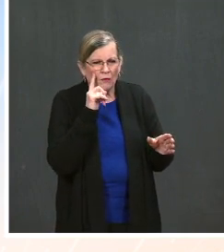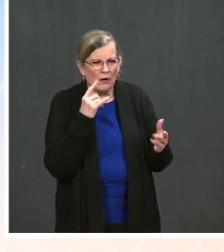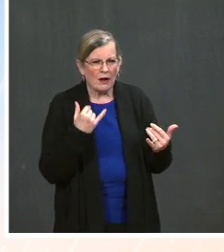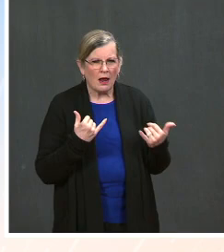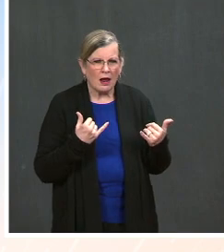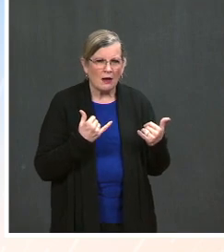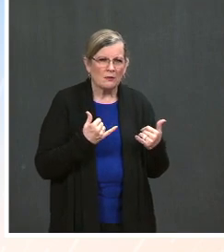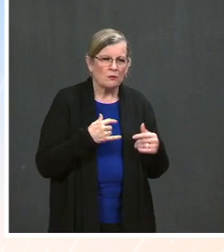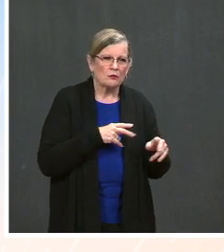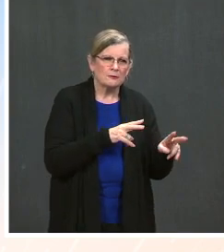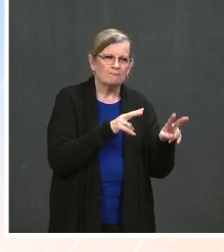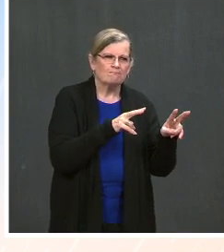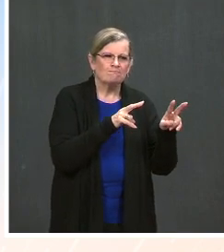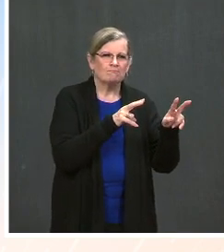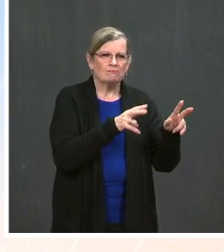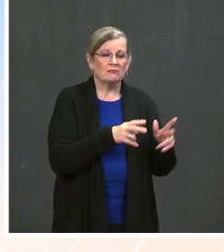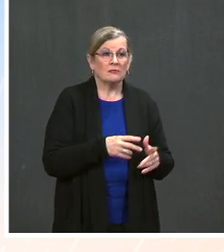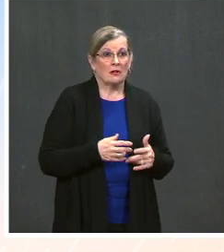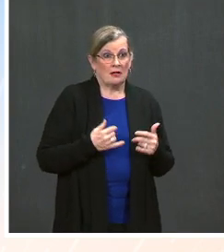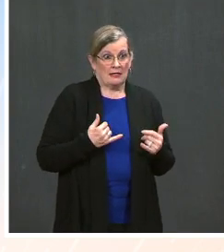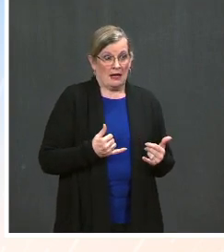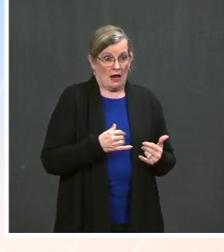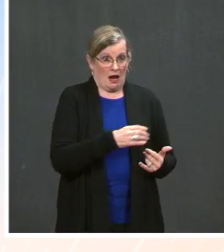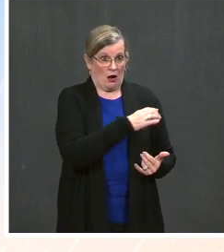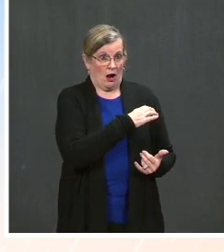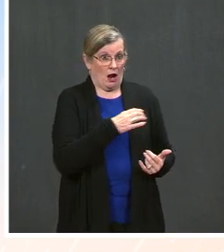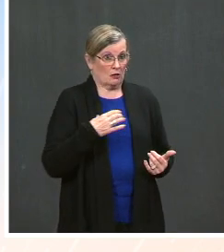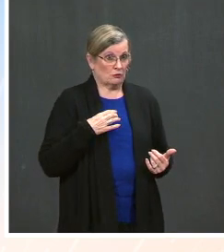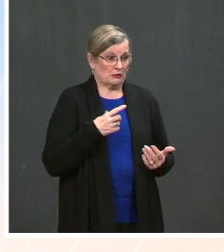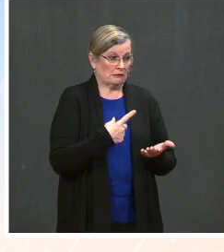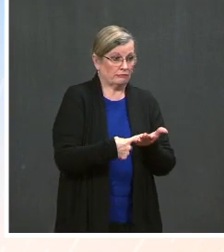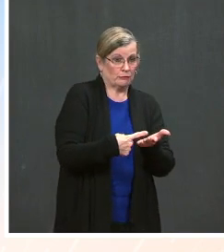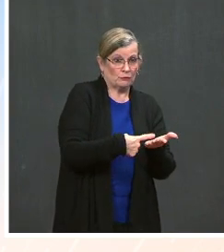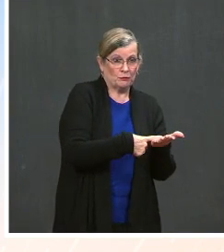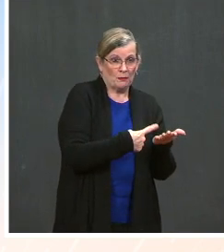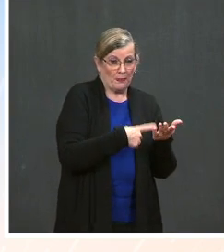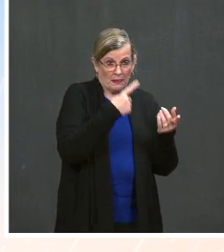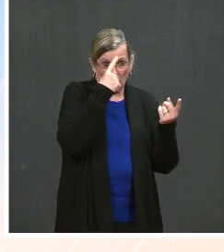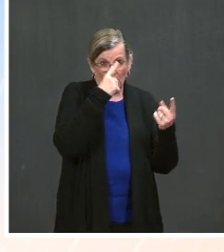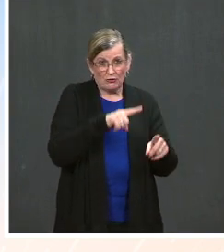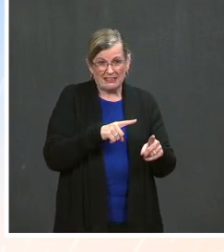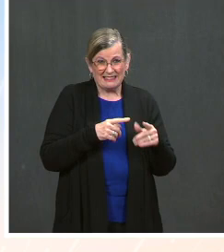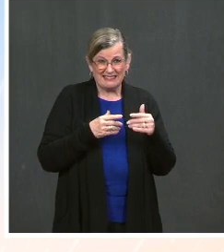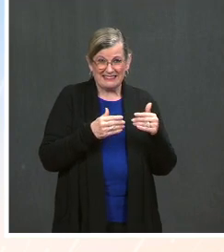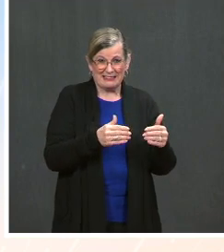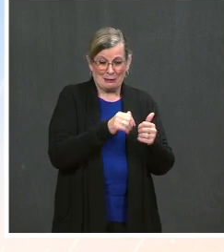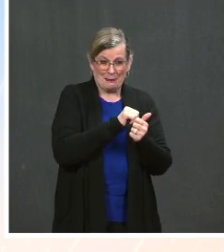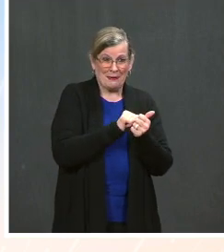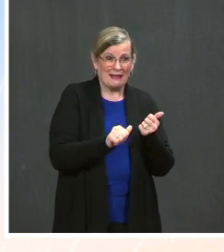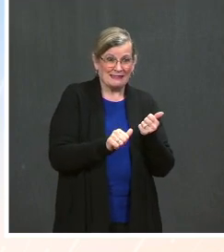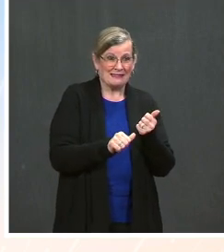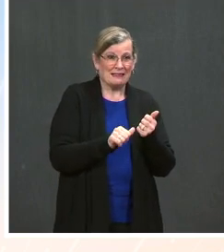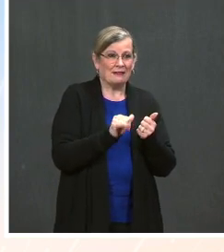we think about what the numbers say and how do we create and draw up programs through workforce development, registered --